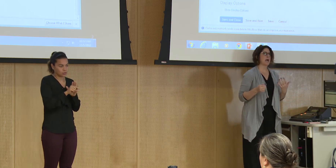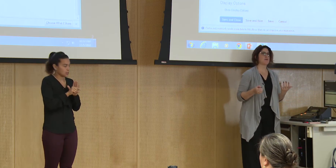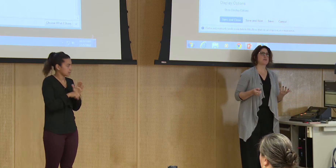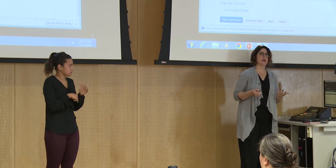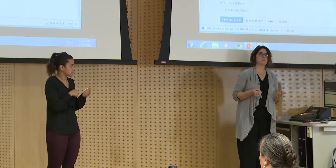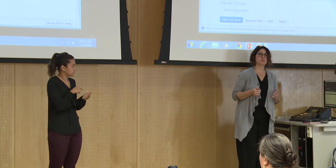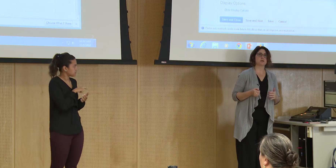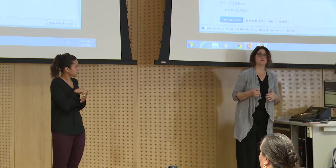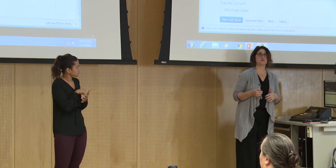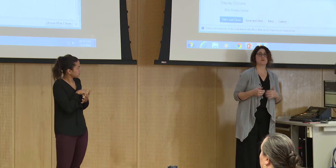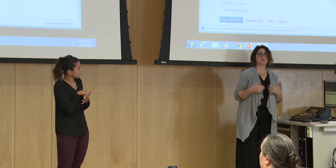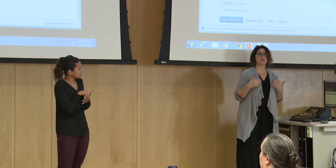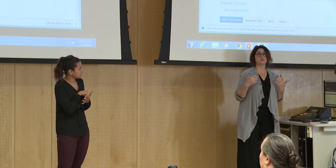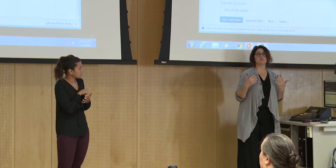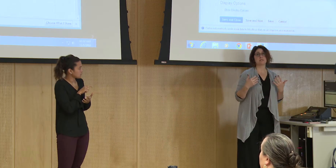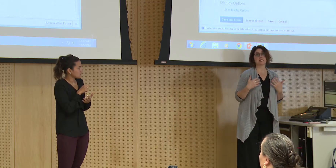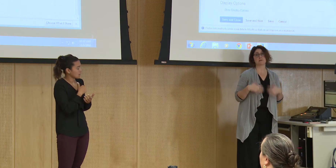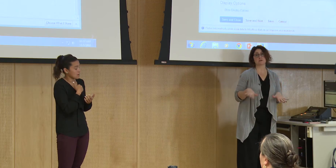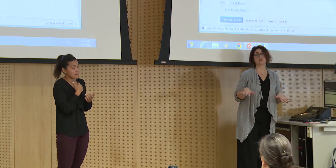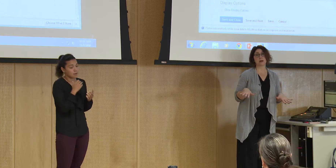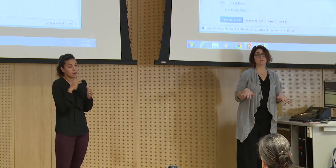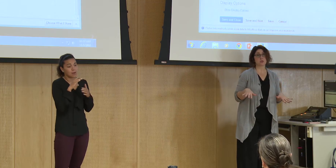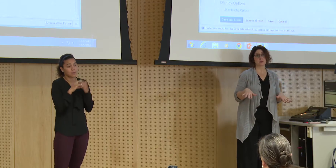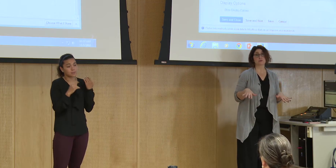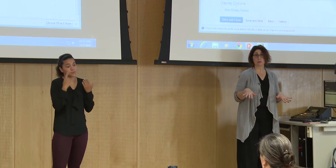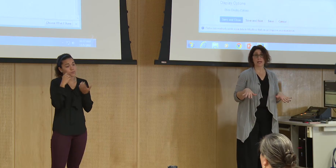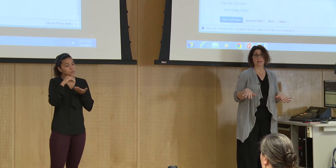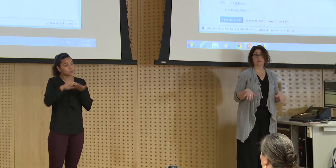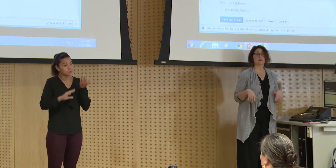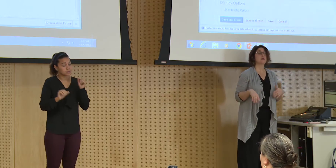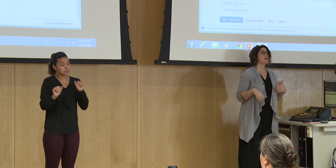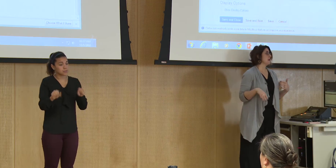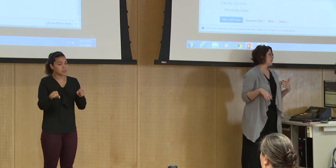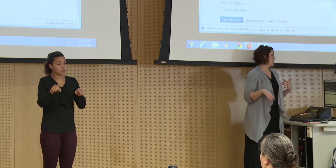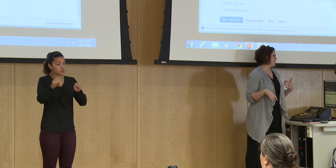the action of the students being able to drop the lowest grade,